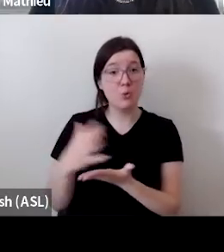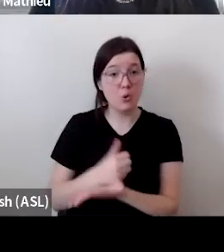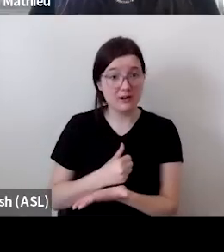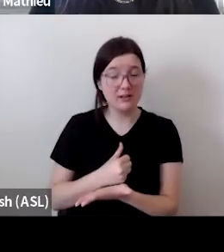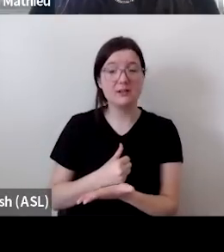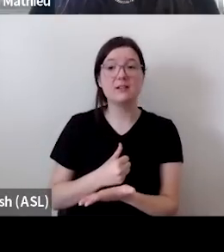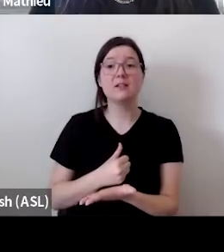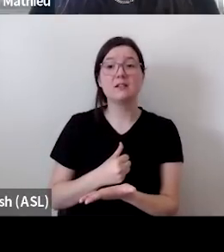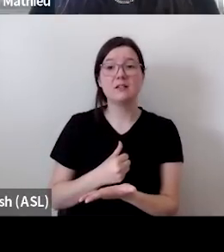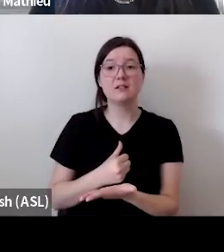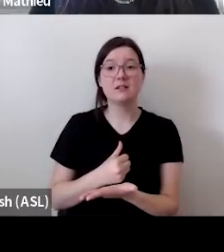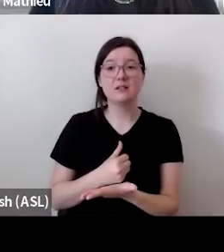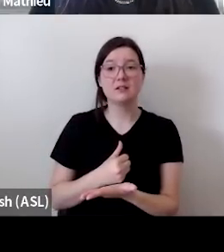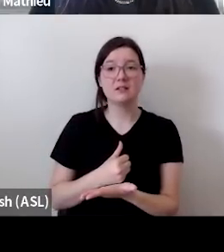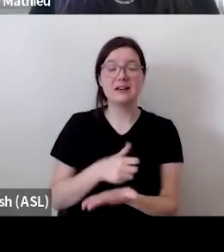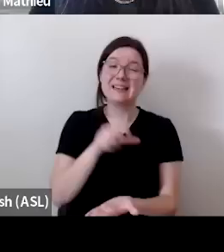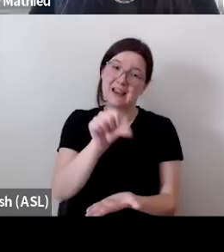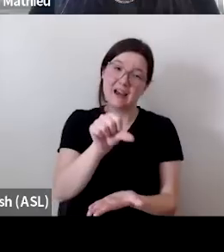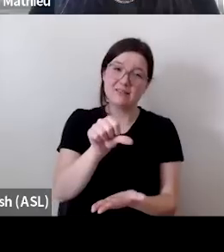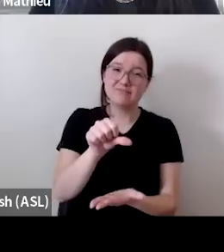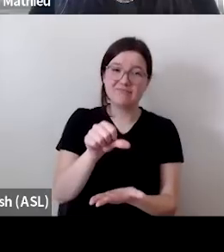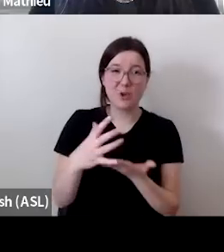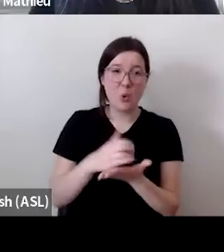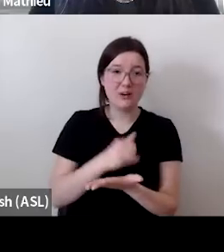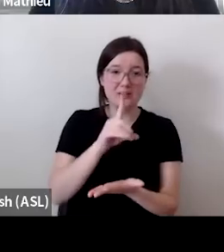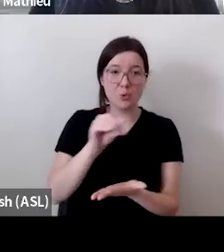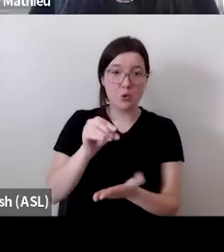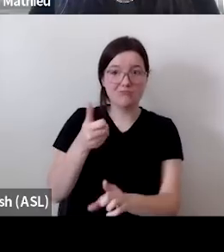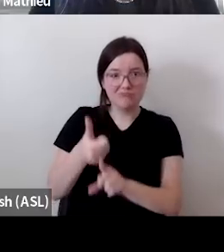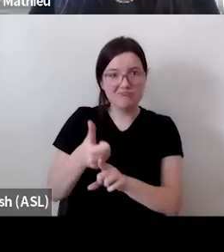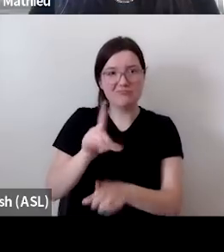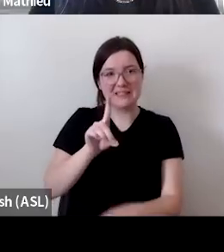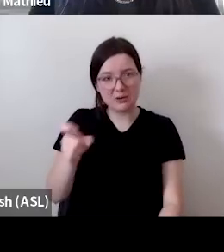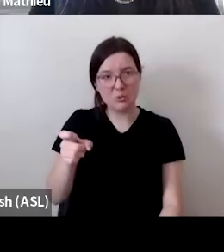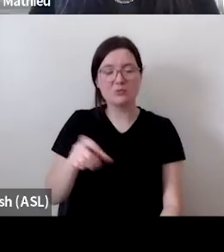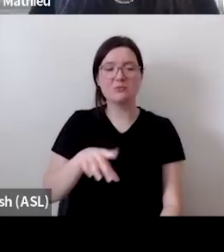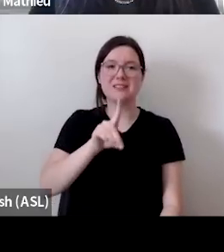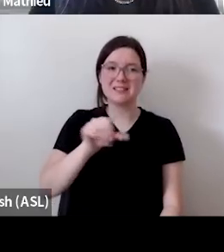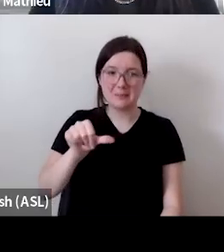like this being a diagnosis and a disability, is because it becomes a safety thing.